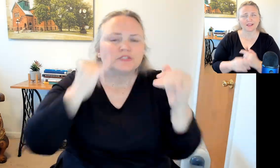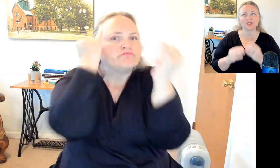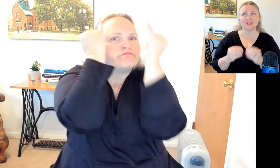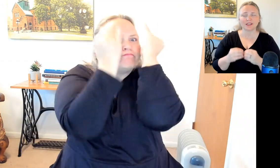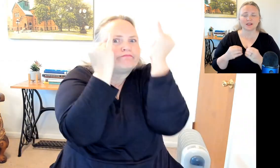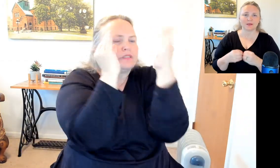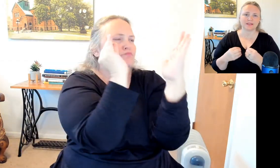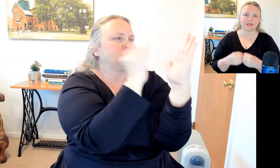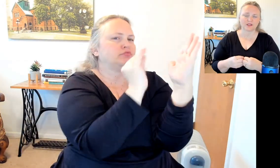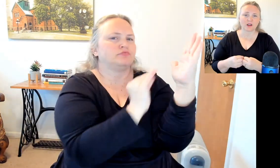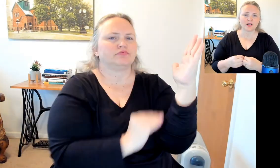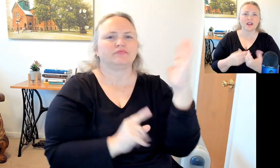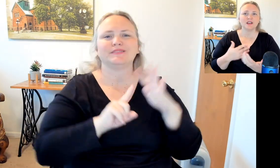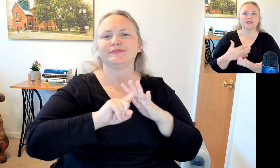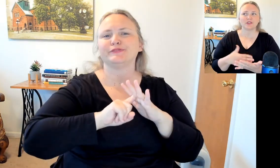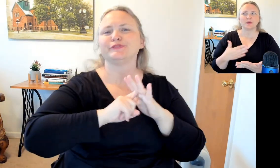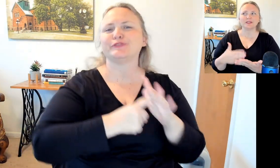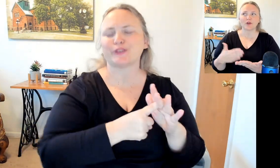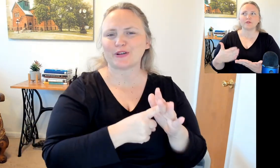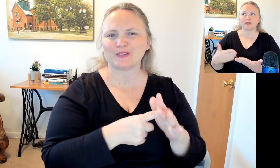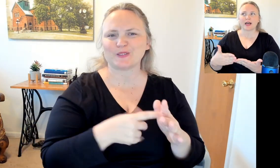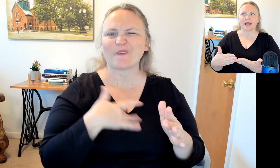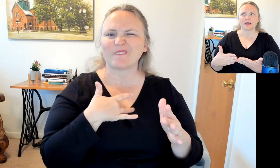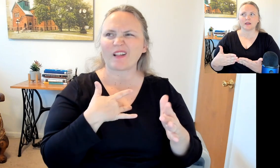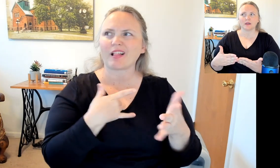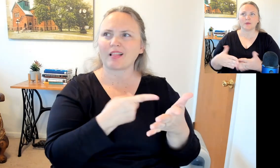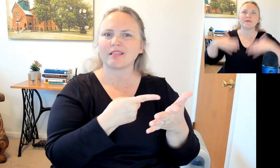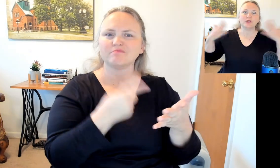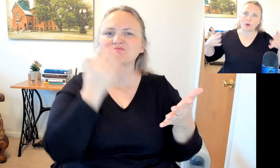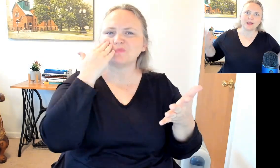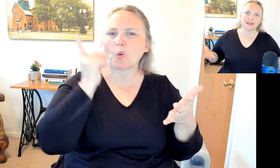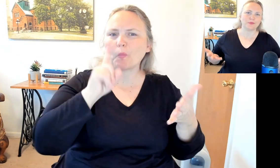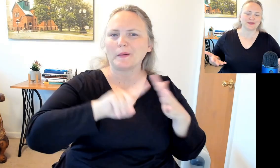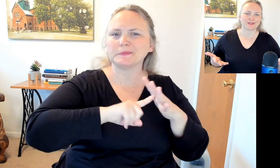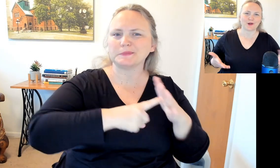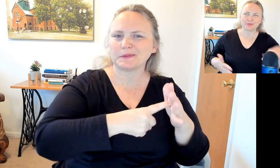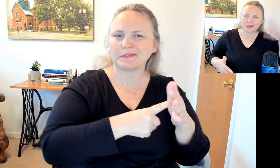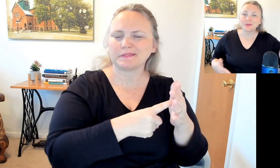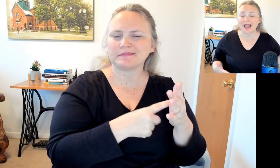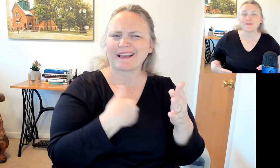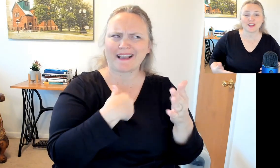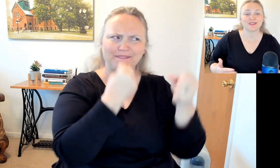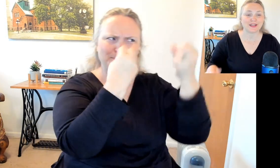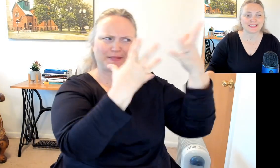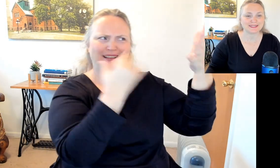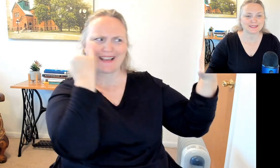It's just a place to start so that we don't feel like We have no idea where to start because we have lots of ideas.